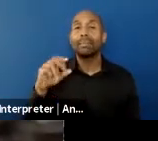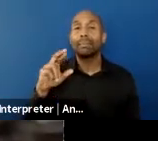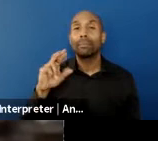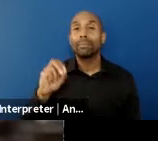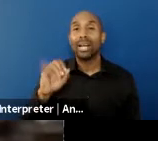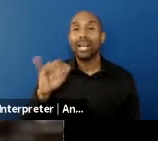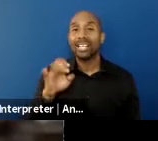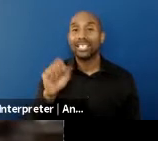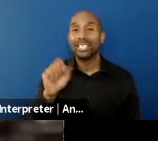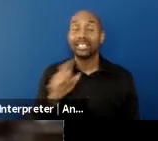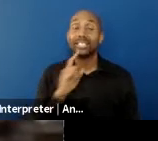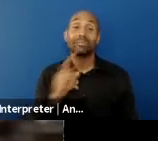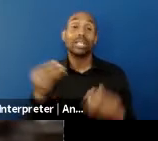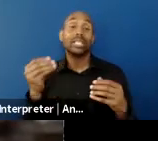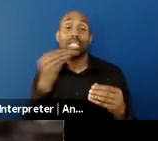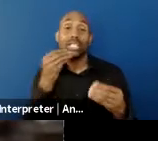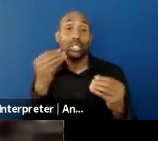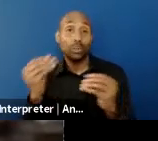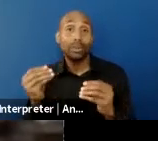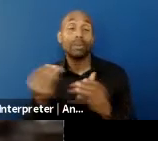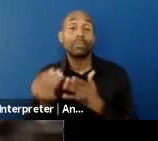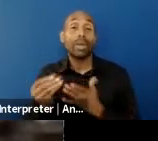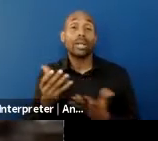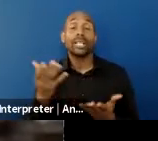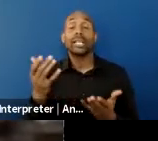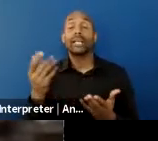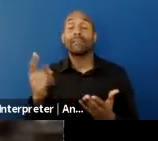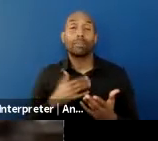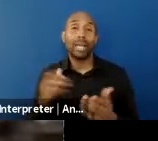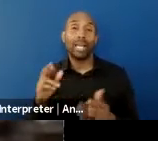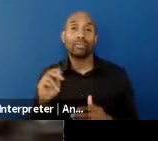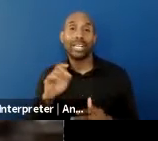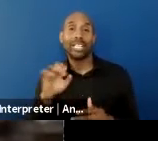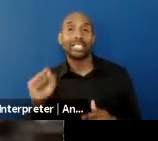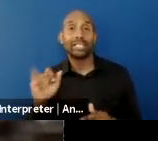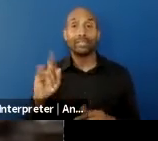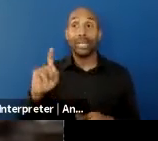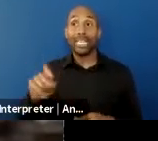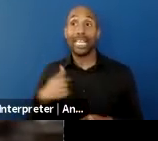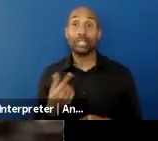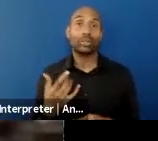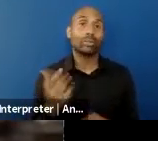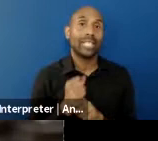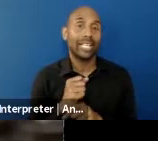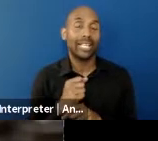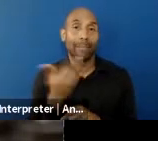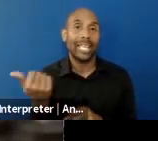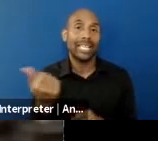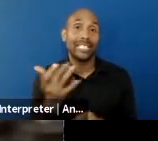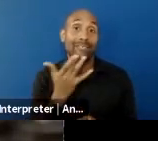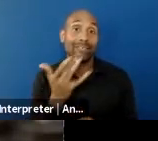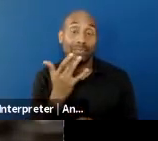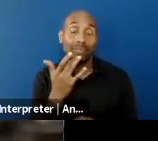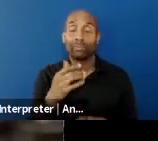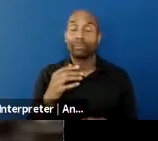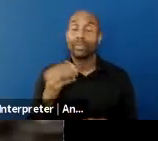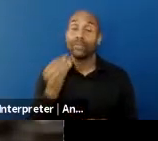It was stopping at your favorite stall. Depending on what you had a taste for, Mary Mary.